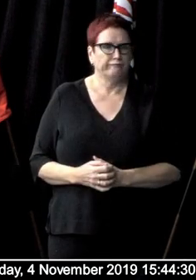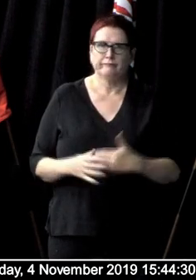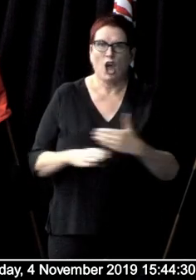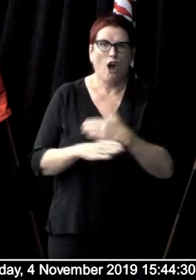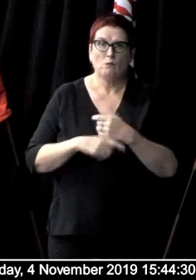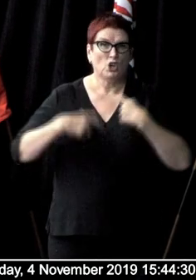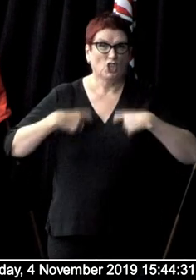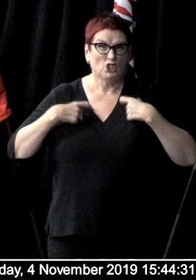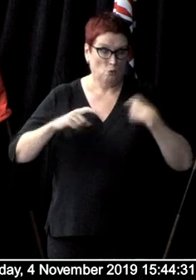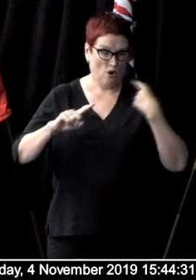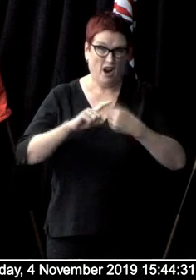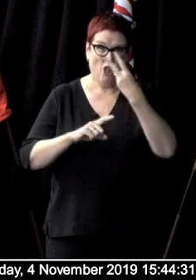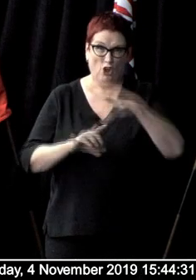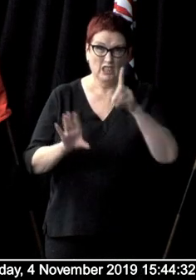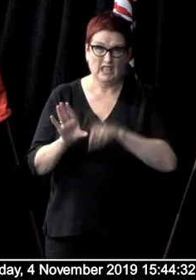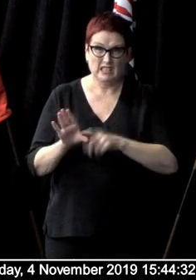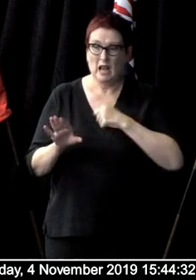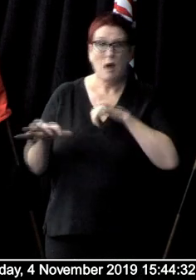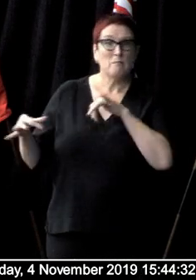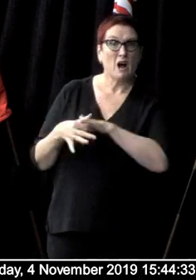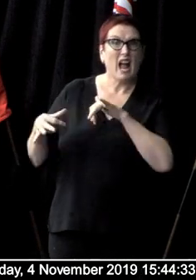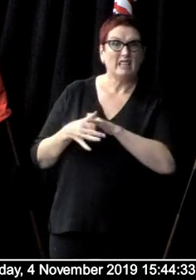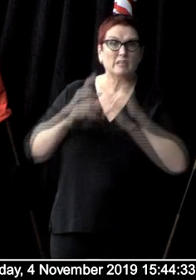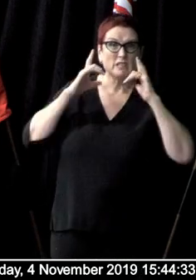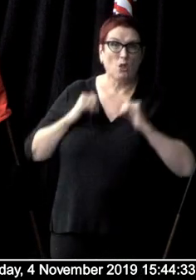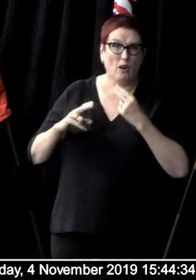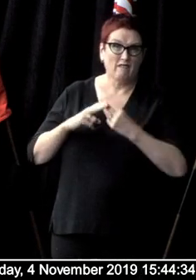My husband has been a criminal defence lawyer for 40 years.